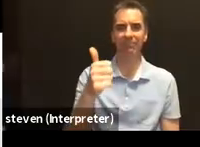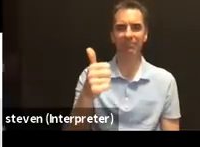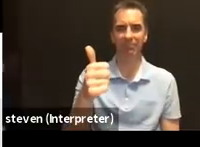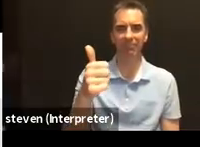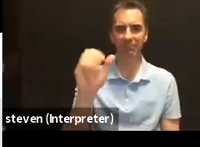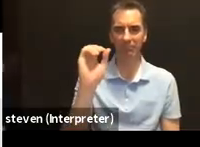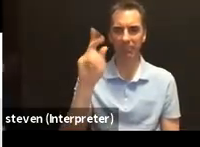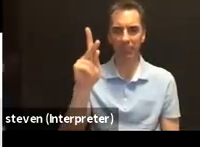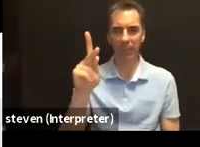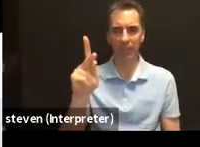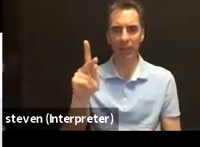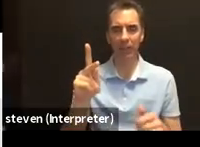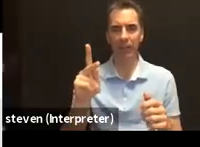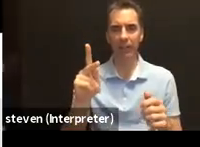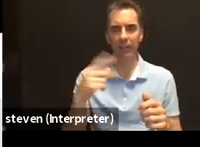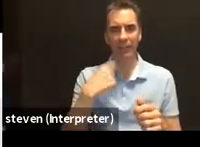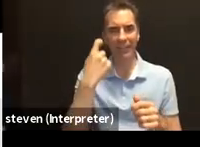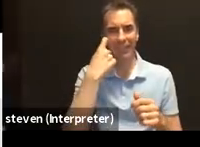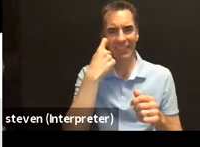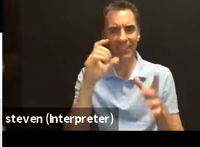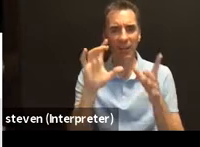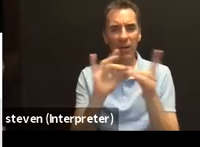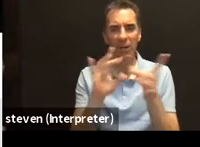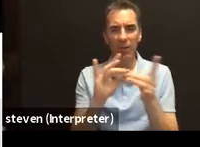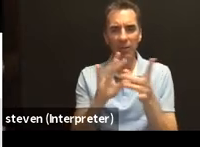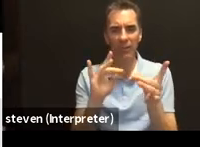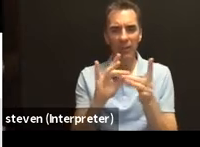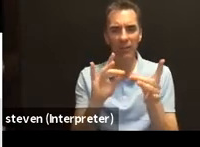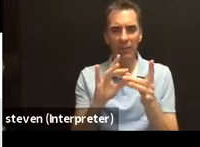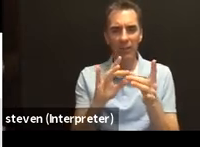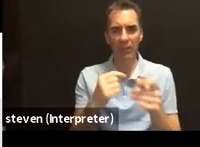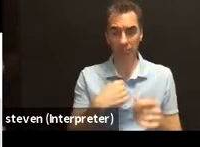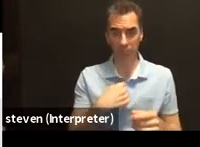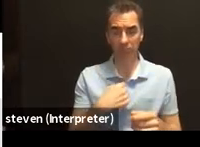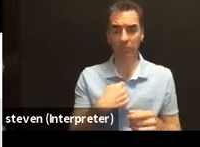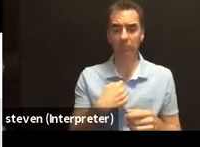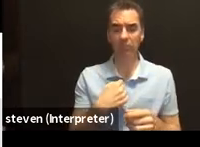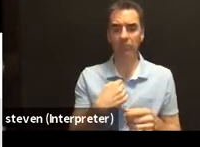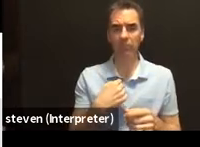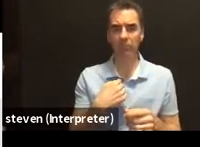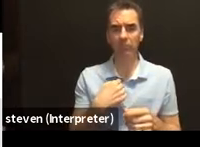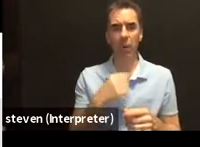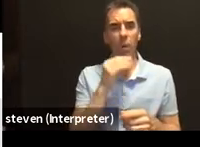maria.rodriguez: Now, yeah, just like I mentioned earlier. So I've been in the homeless world for about three and a half years or so.